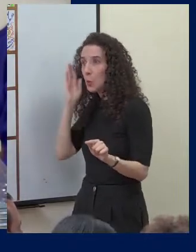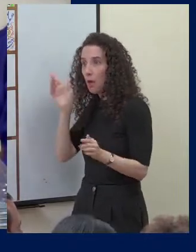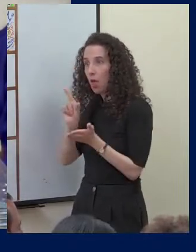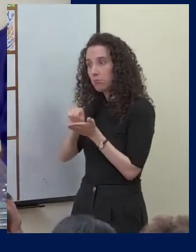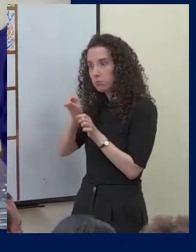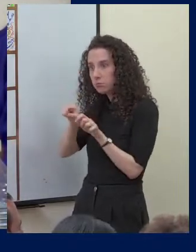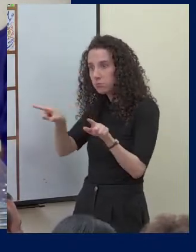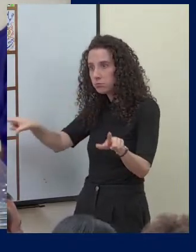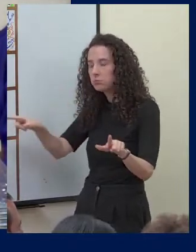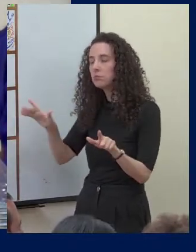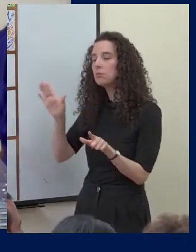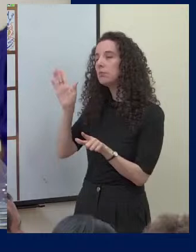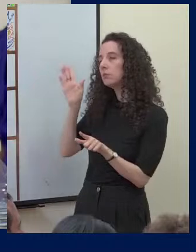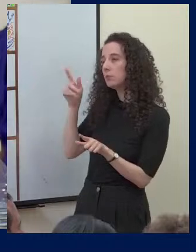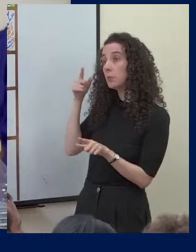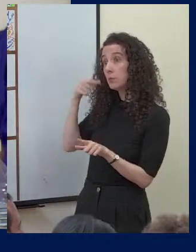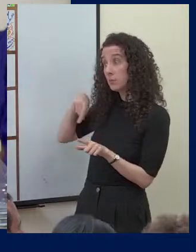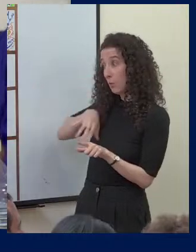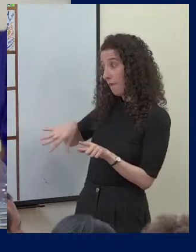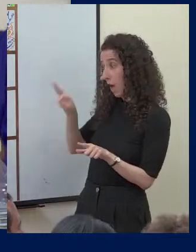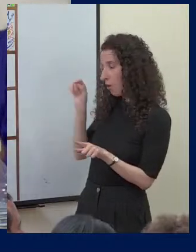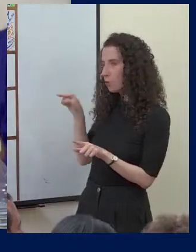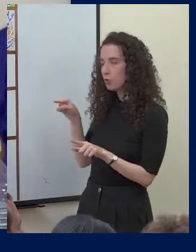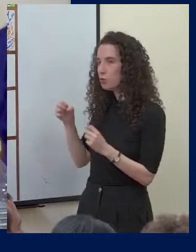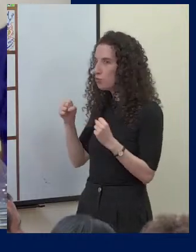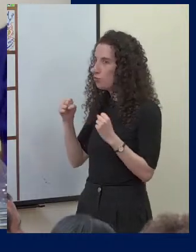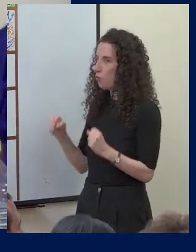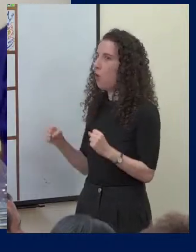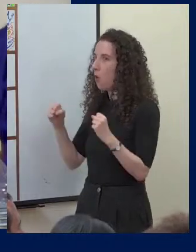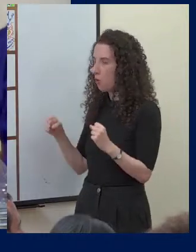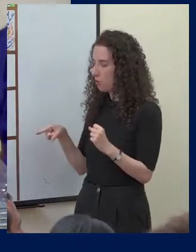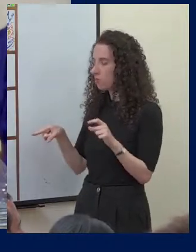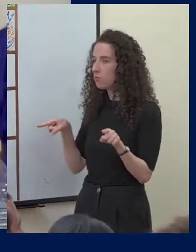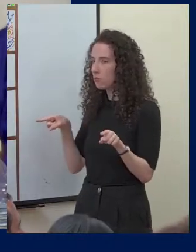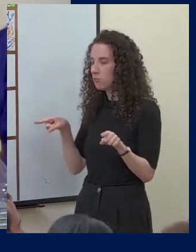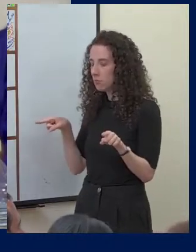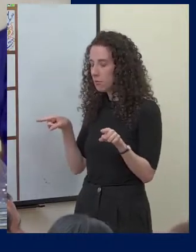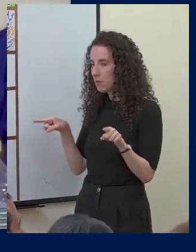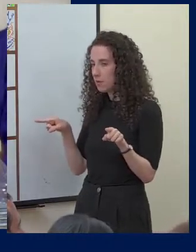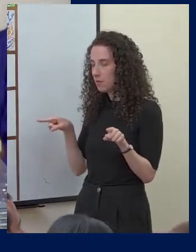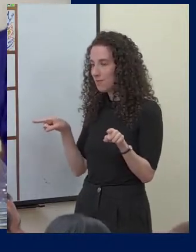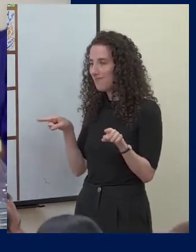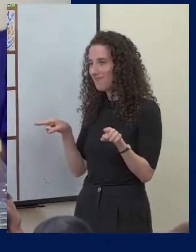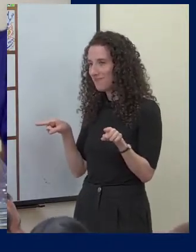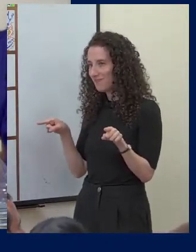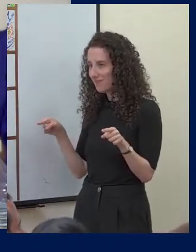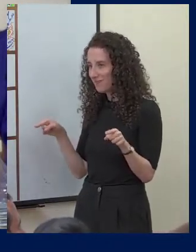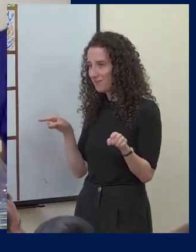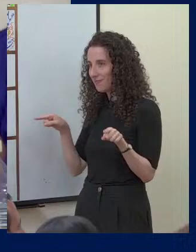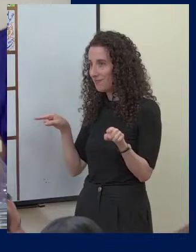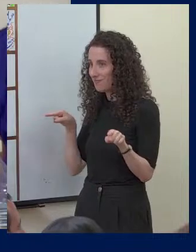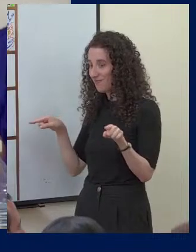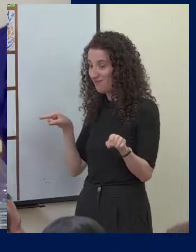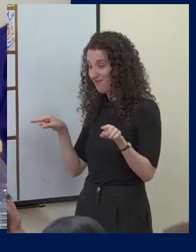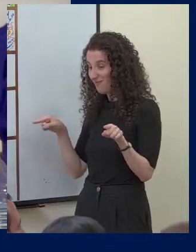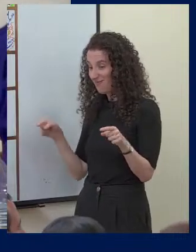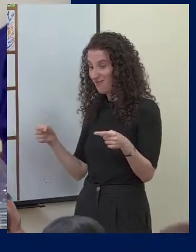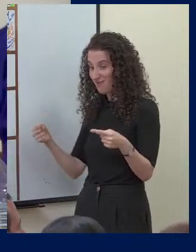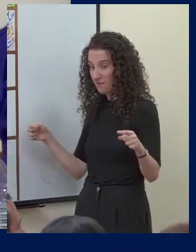What we found was a strong signal for life is precious having an effect.